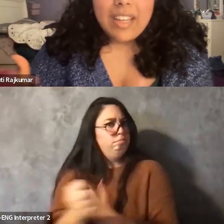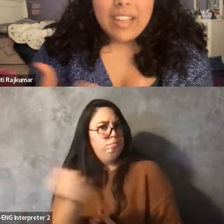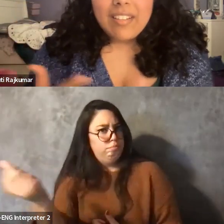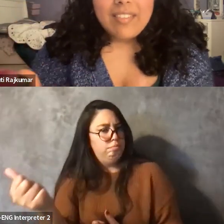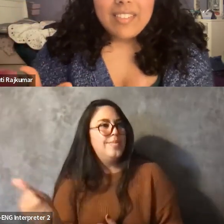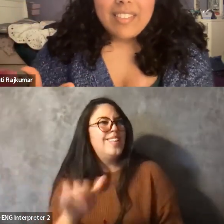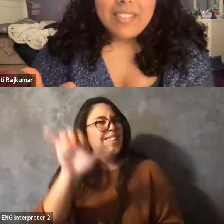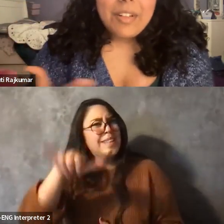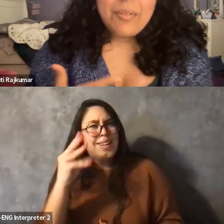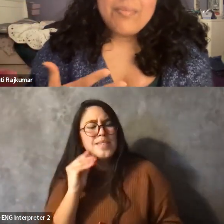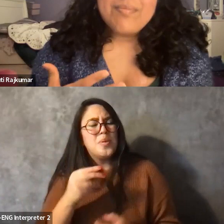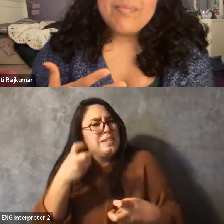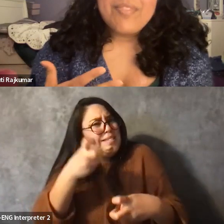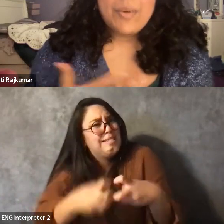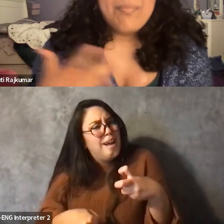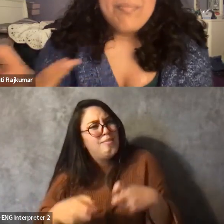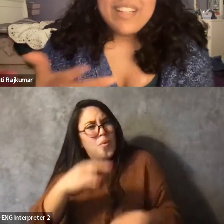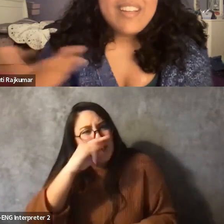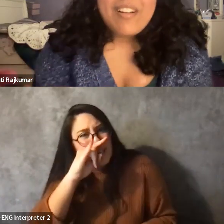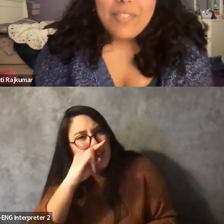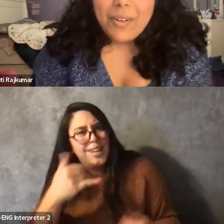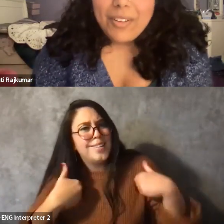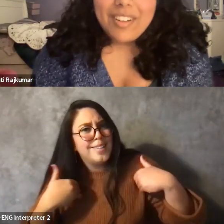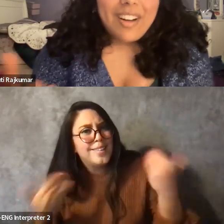it can, you know, it cannot feel good.